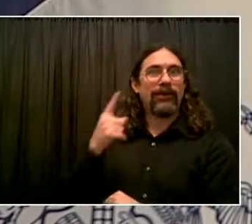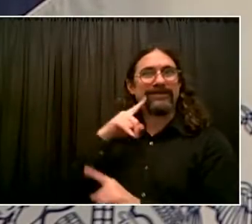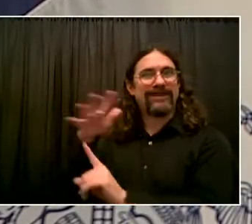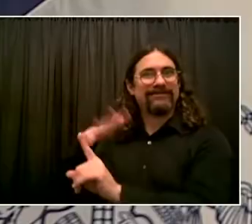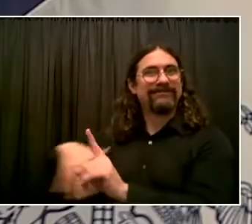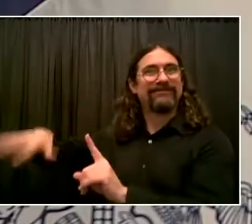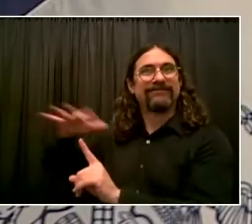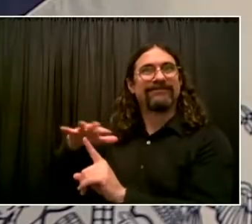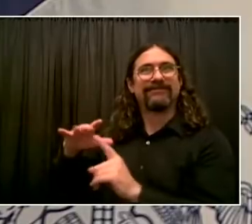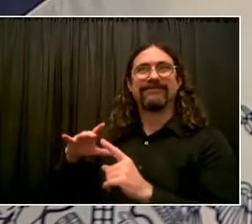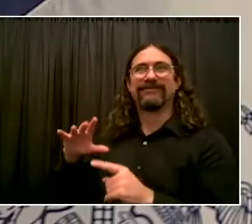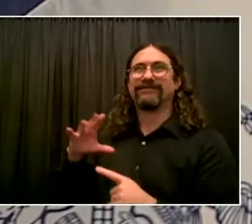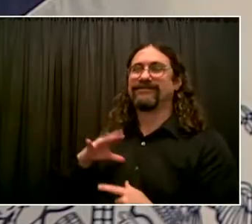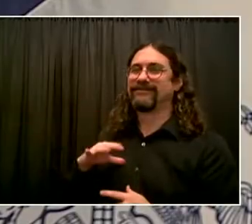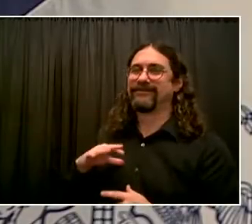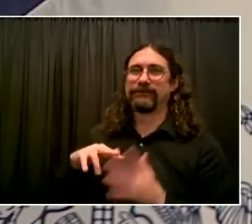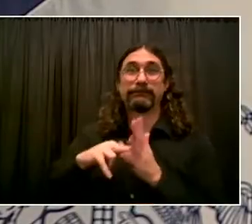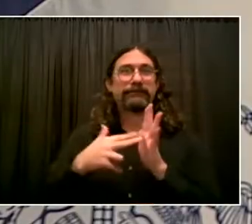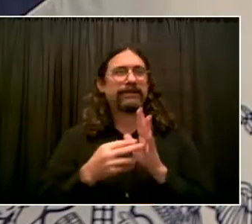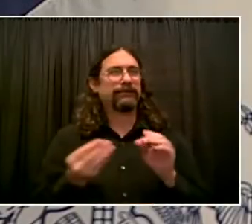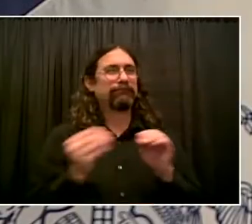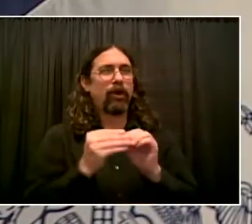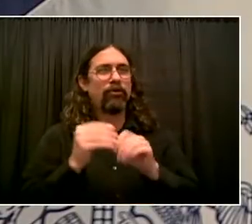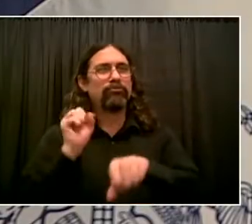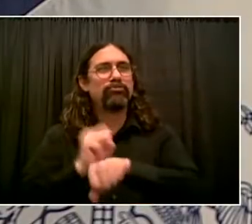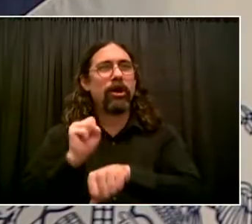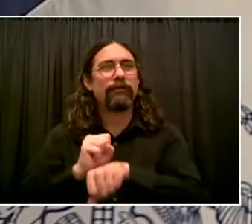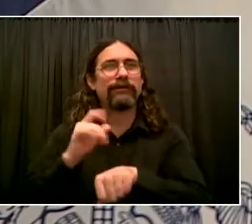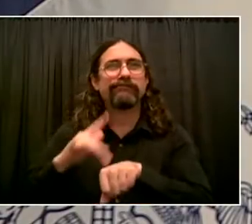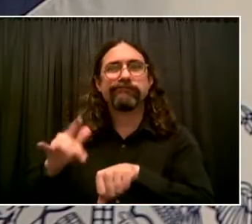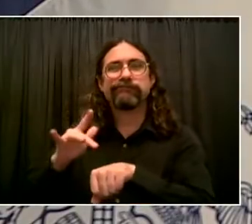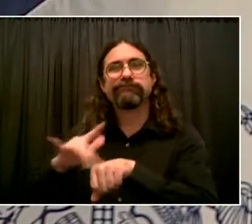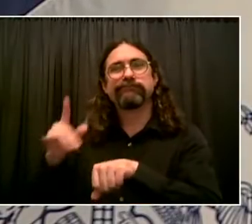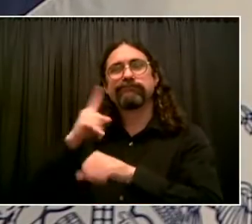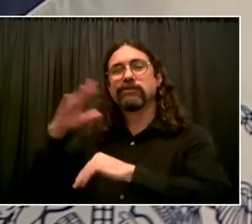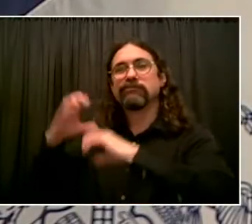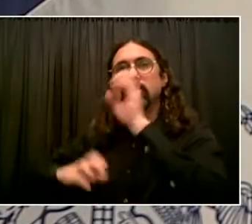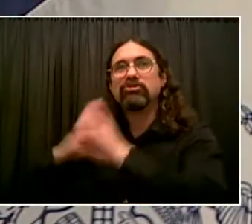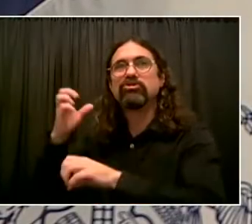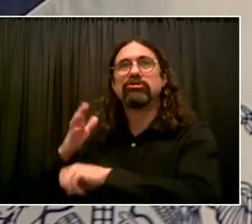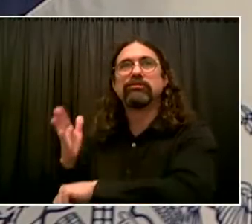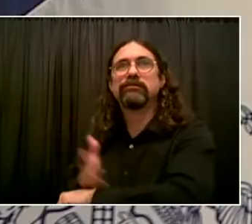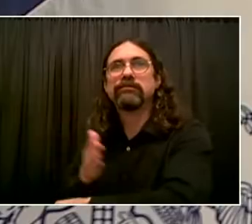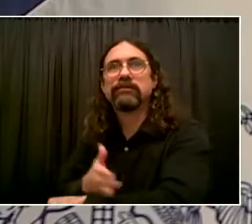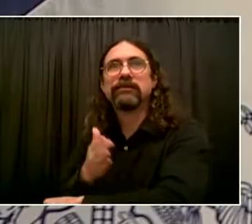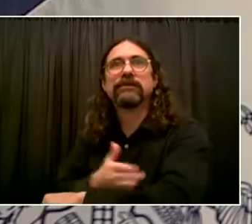WOULD CREATE SO MUCH AFFORDABLE HOUSING JOBS.